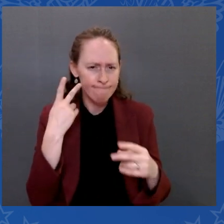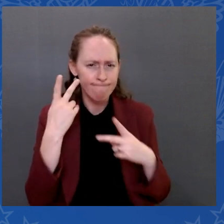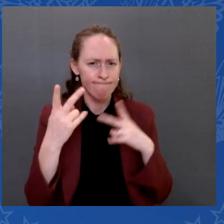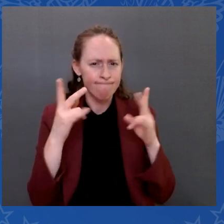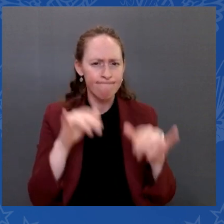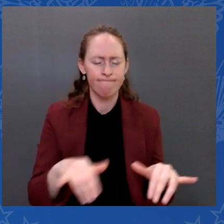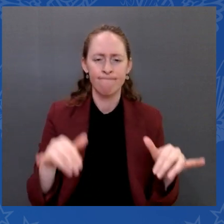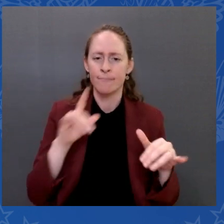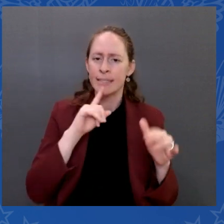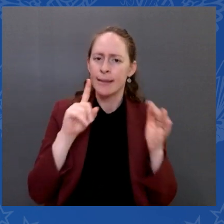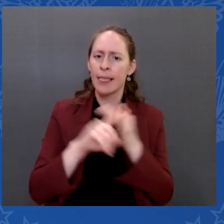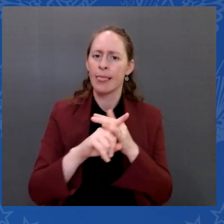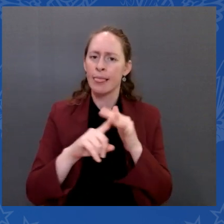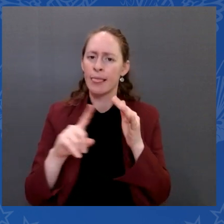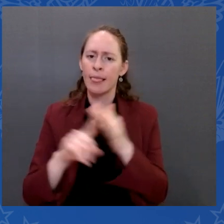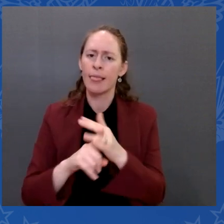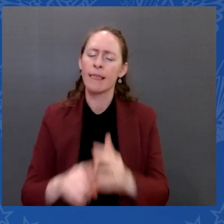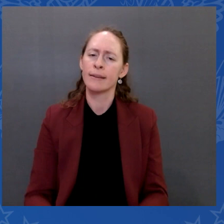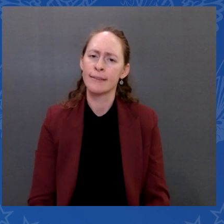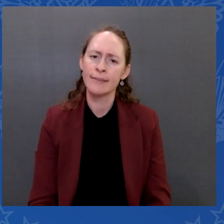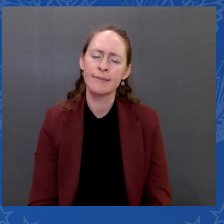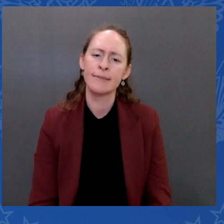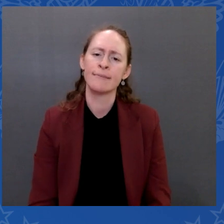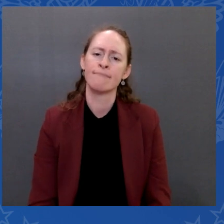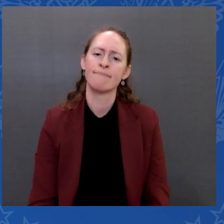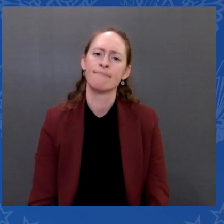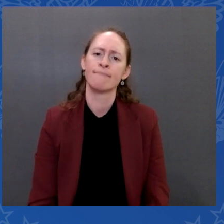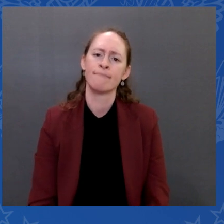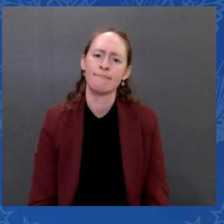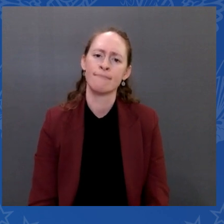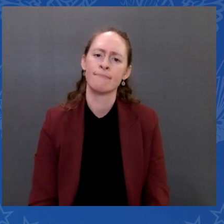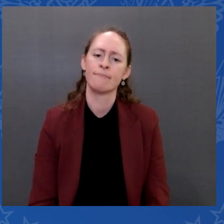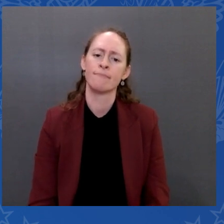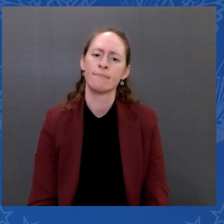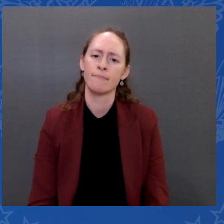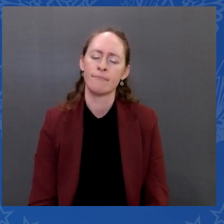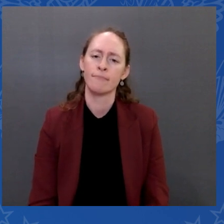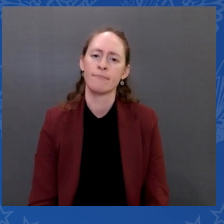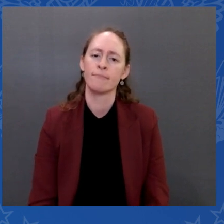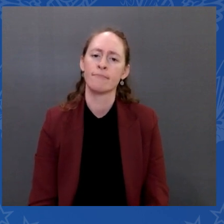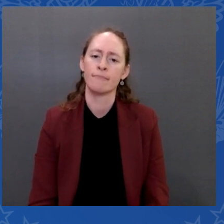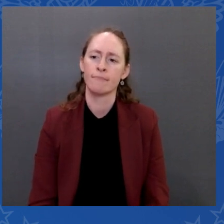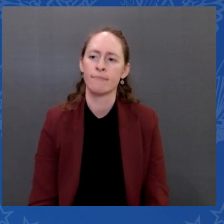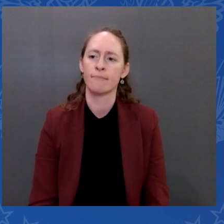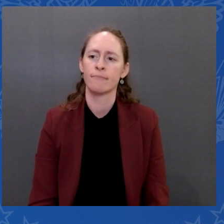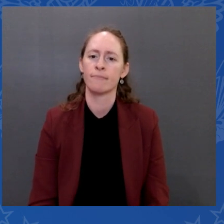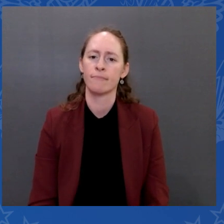as all of us know, requires high capital investments. And the return for those investments for --